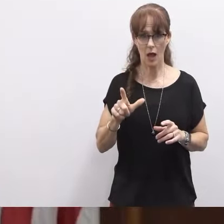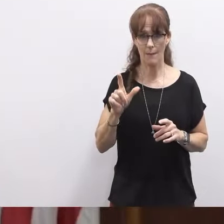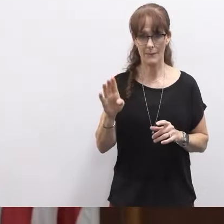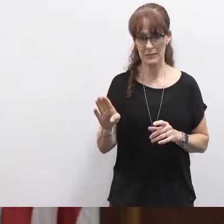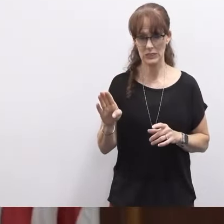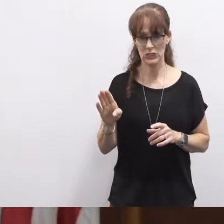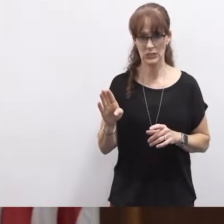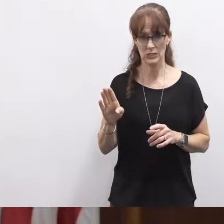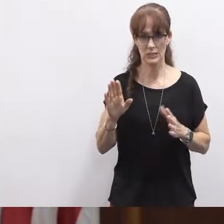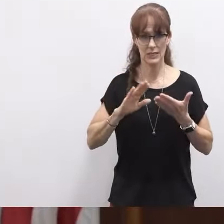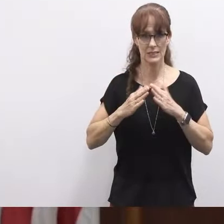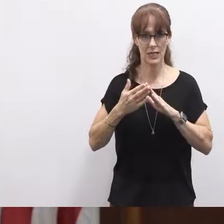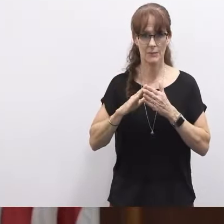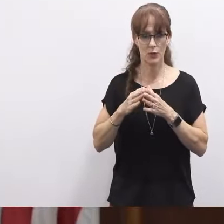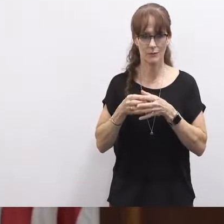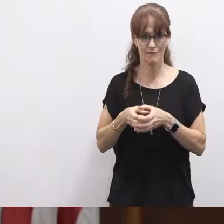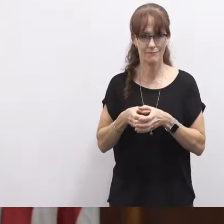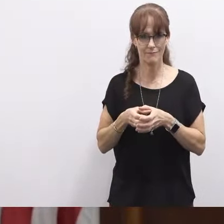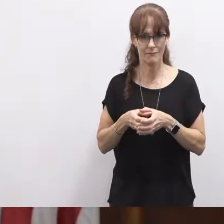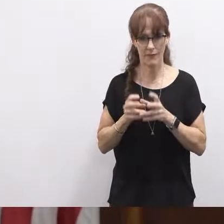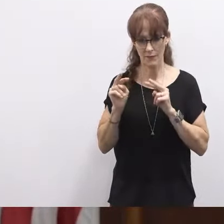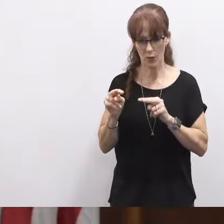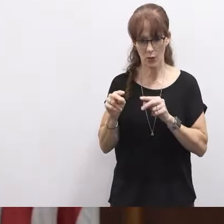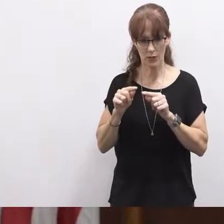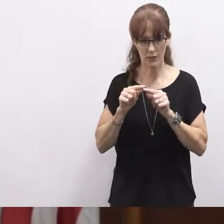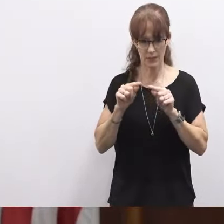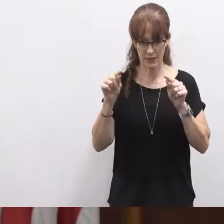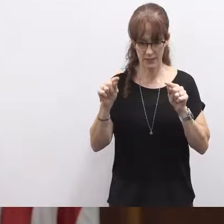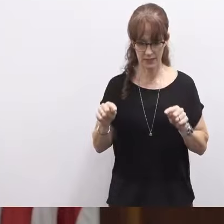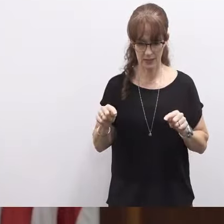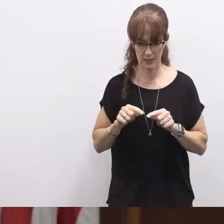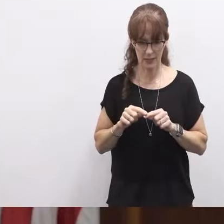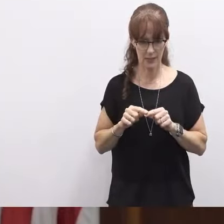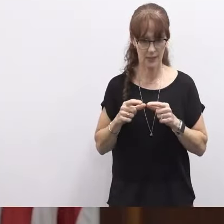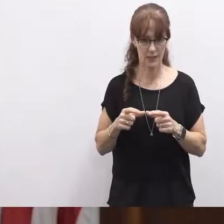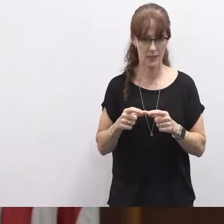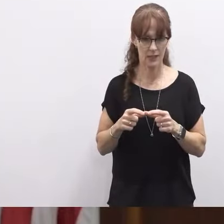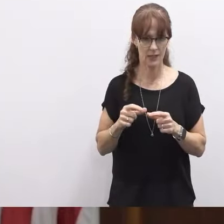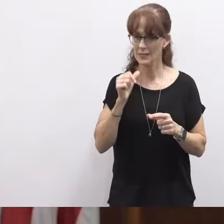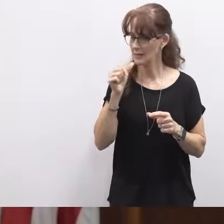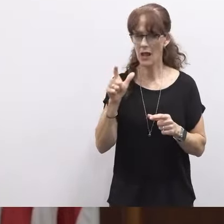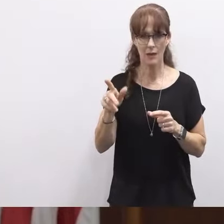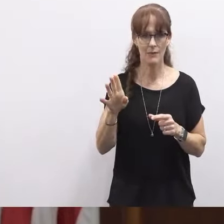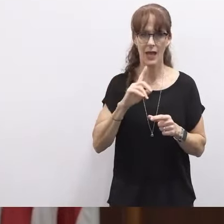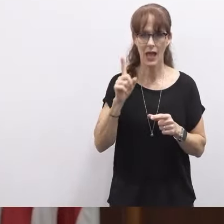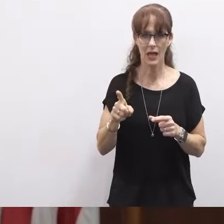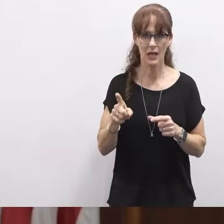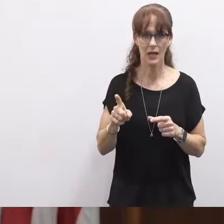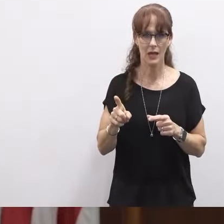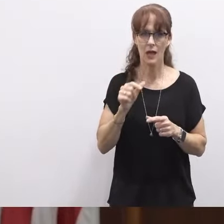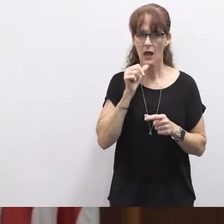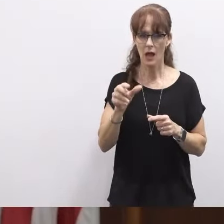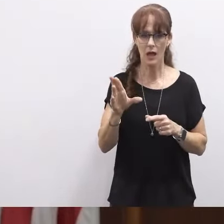of this neighborhood that if you look at the square isn't Long Beach, it's actually unincorporated LA county